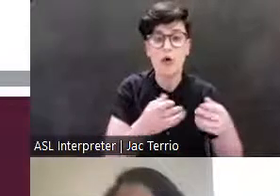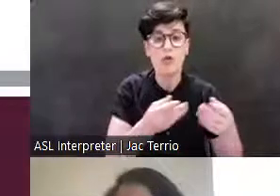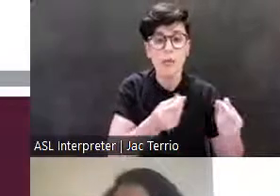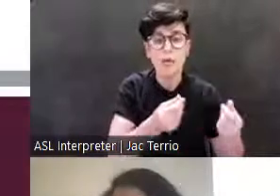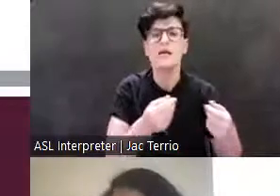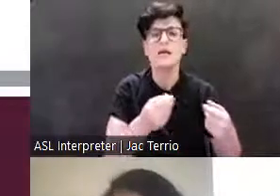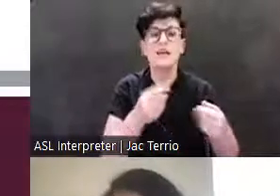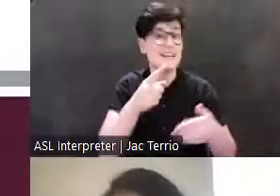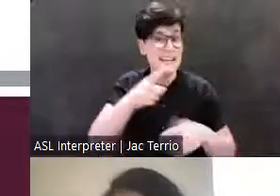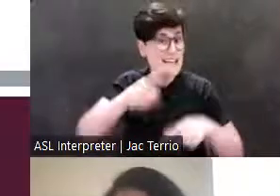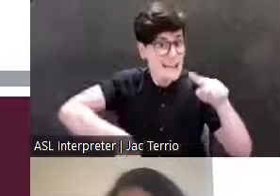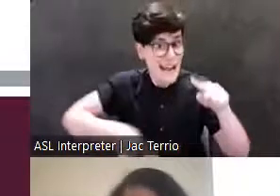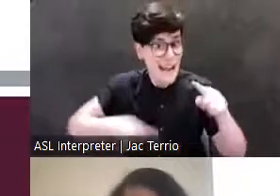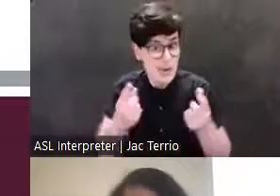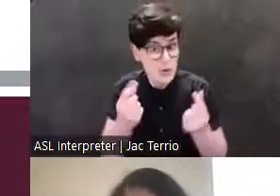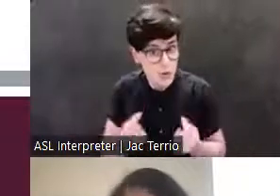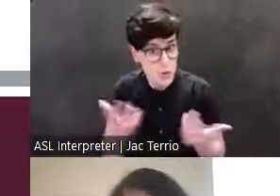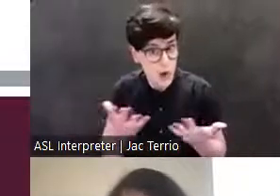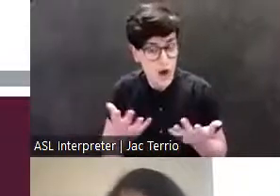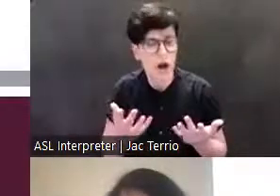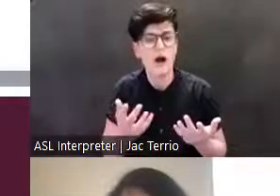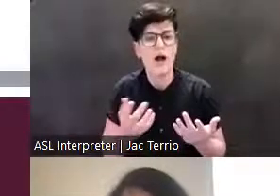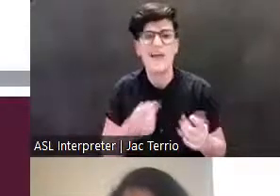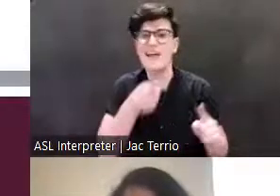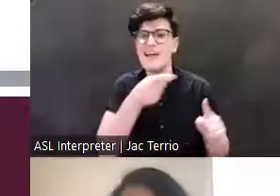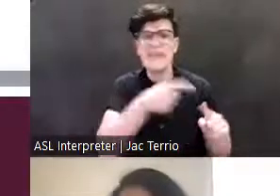different types of qualifications for different groups of people.